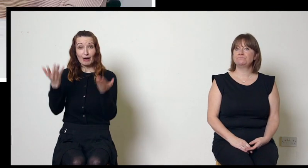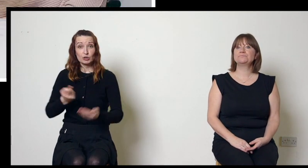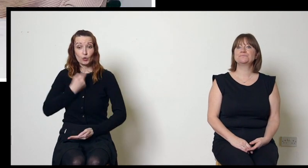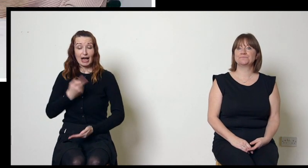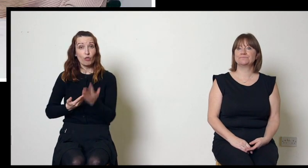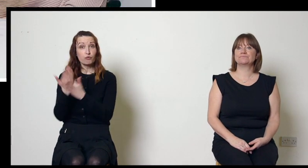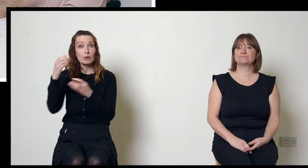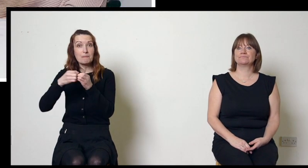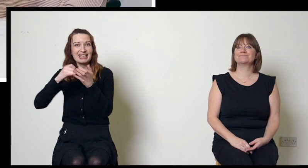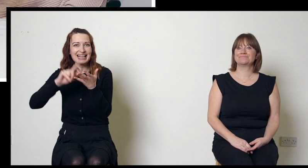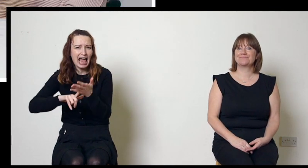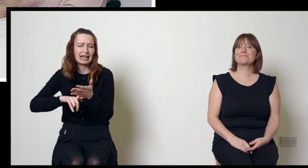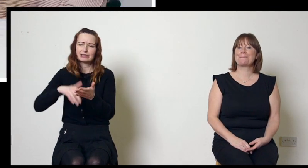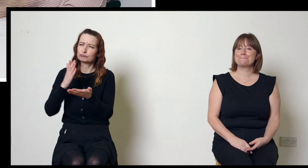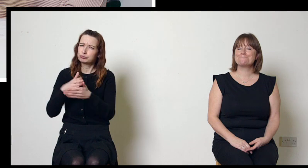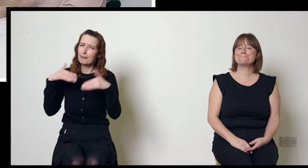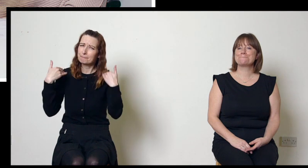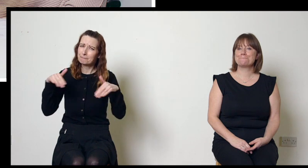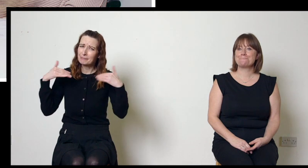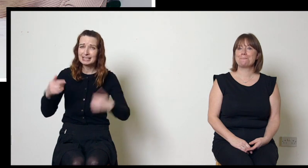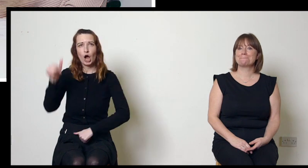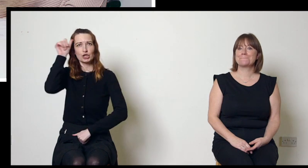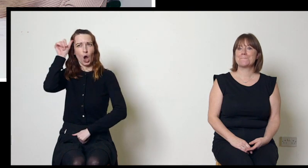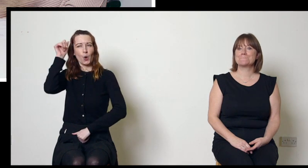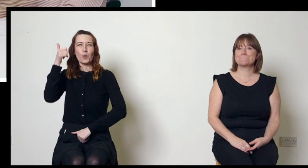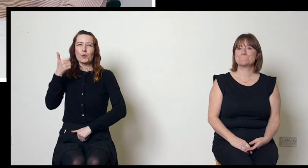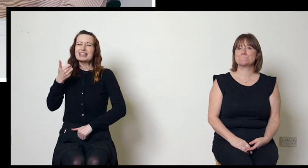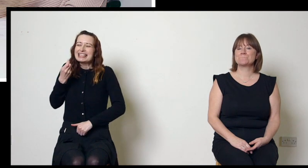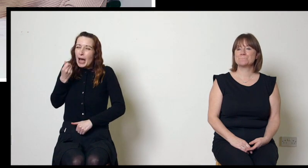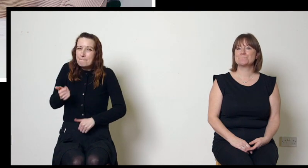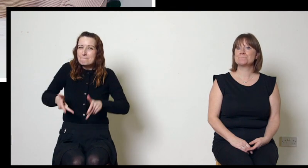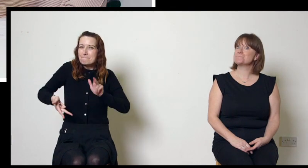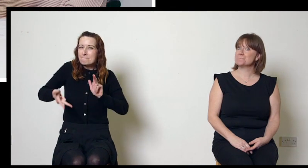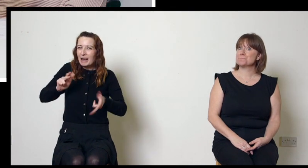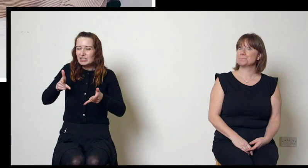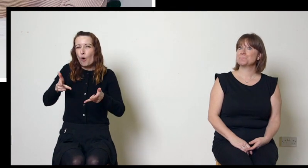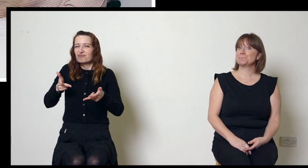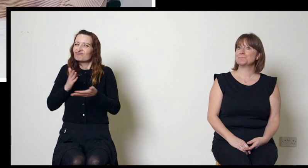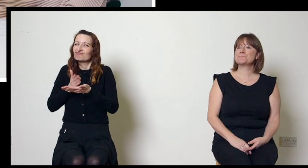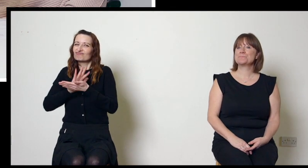But I know personally, I know a little bit of Makaton, which is almost like the baby version of BSL,